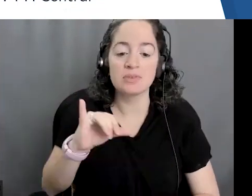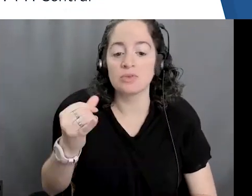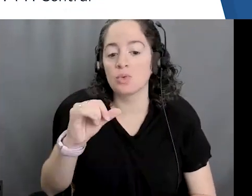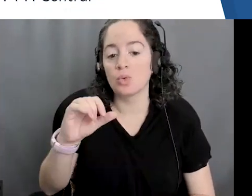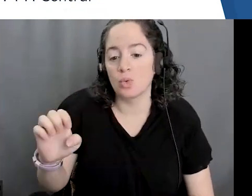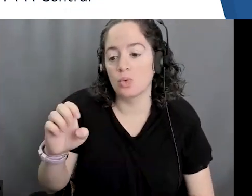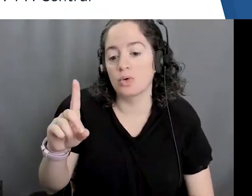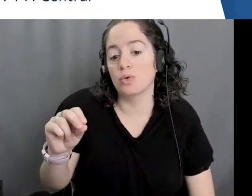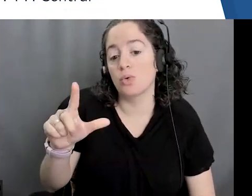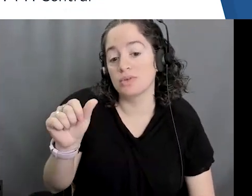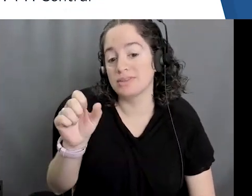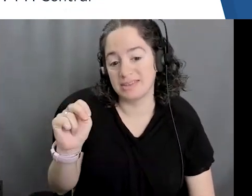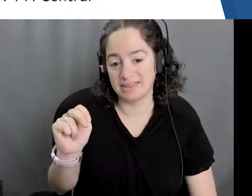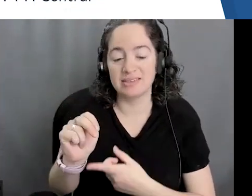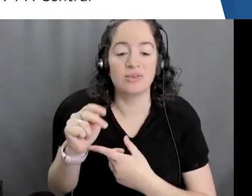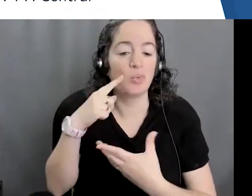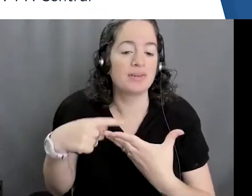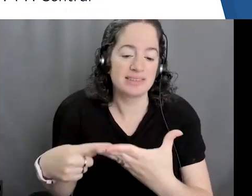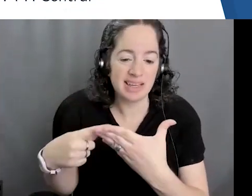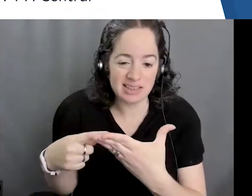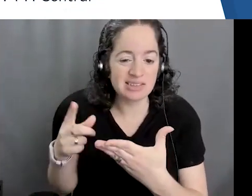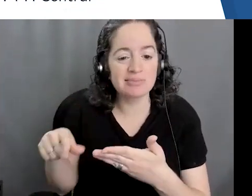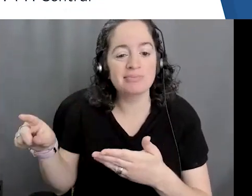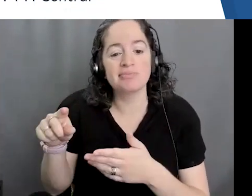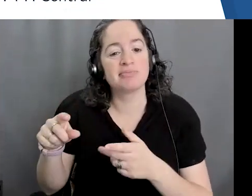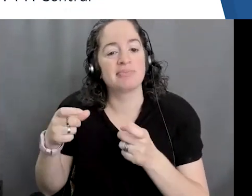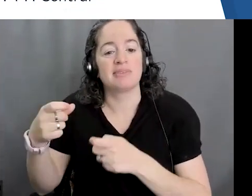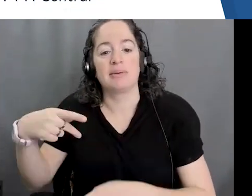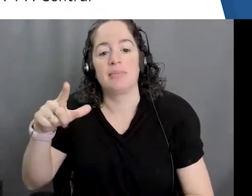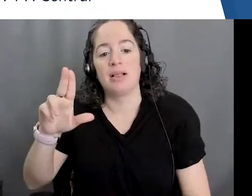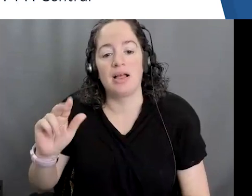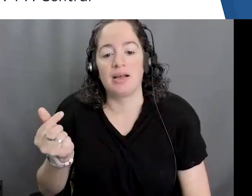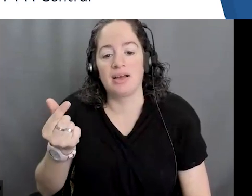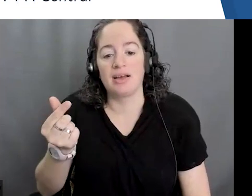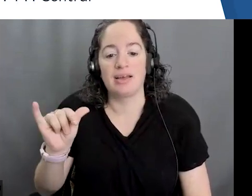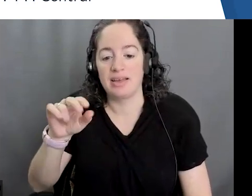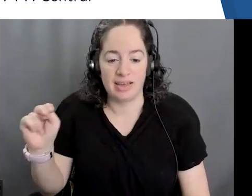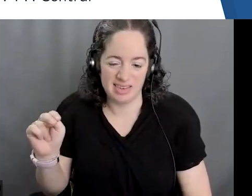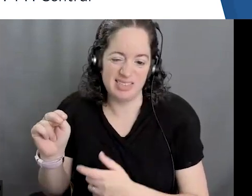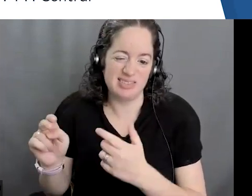about managing plug-in accessibility for the long-term. Anyone who is a plug-in developer,